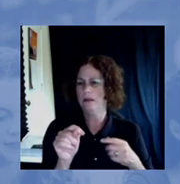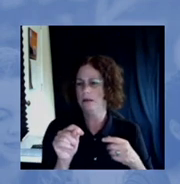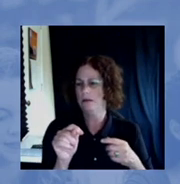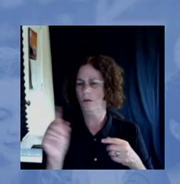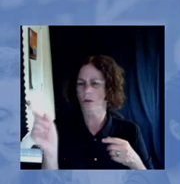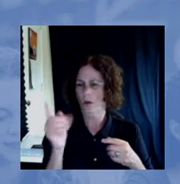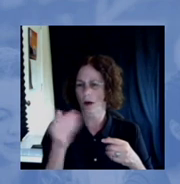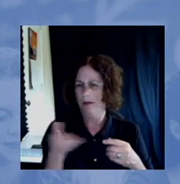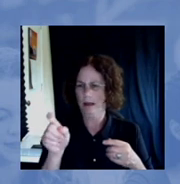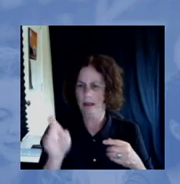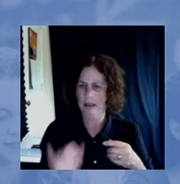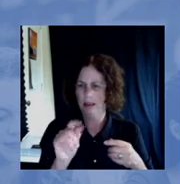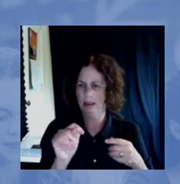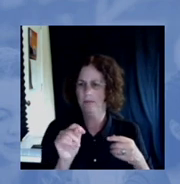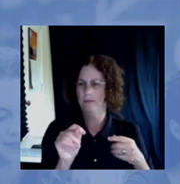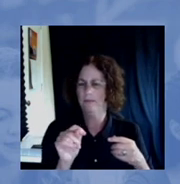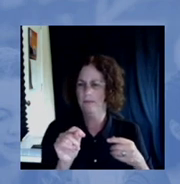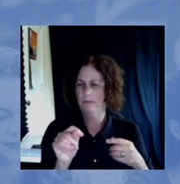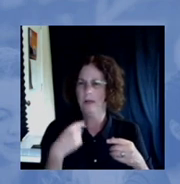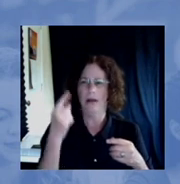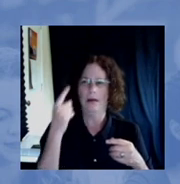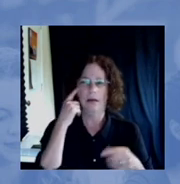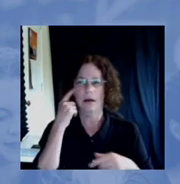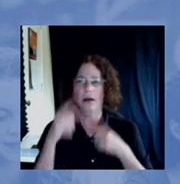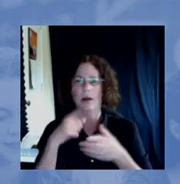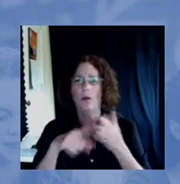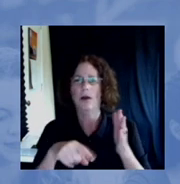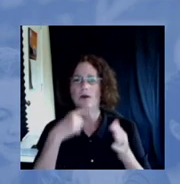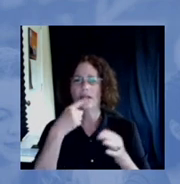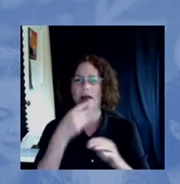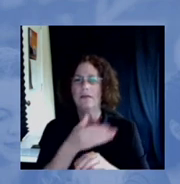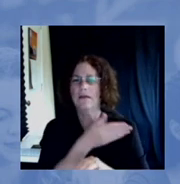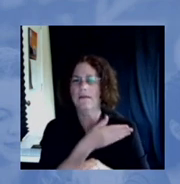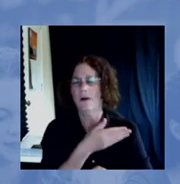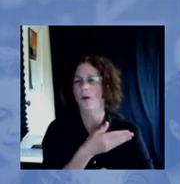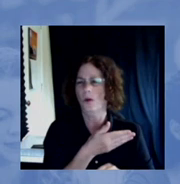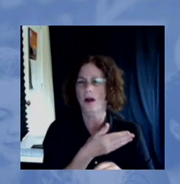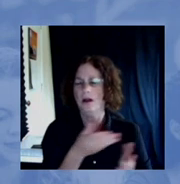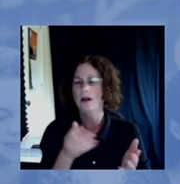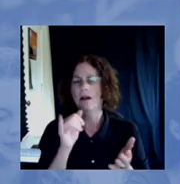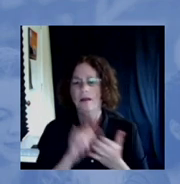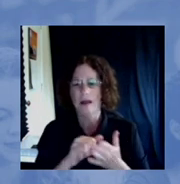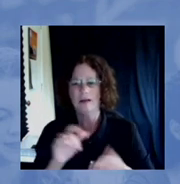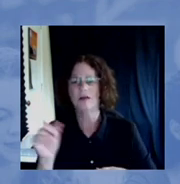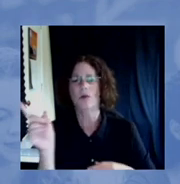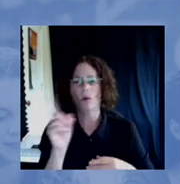WHEN I THINK OF WHAT YOU SAID DEPUTY SECRETARY, THAT IS WHERE THAT CLINIC HITS ME.